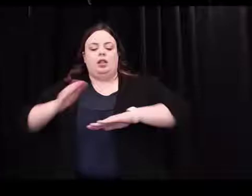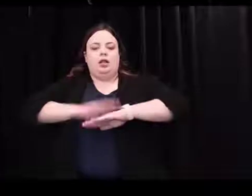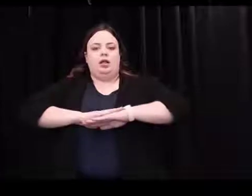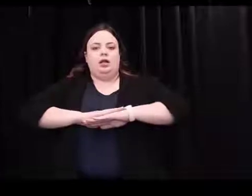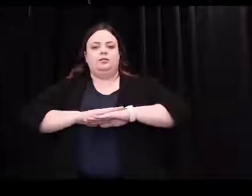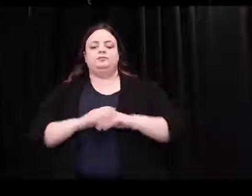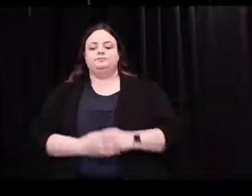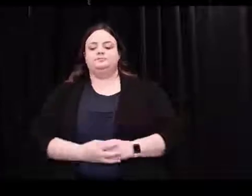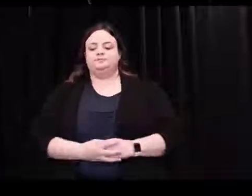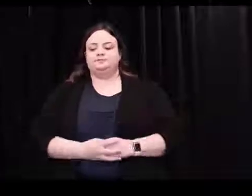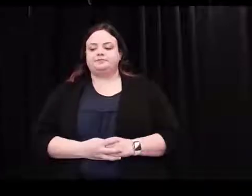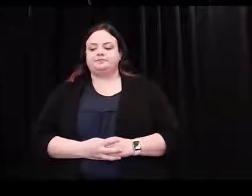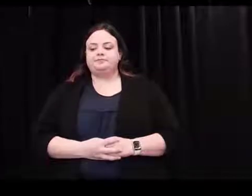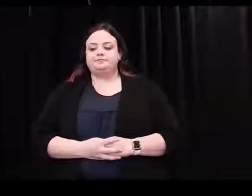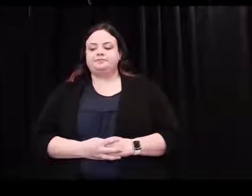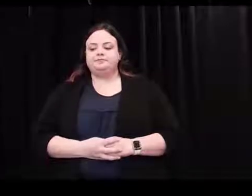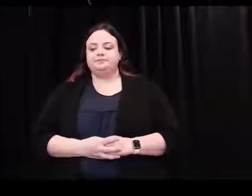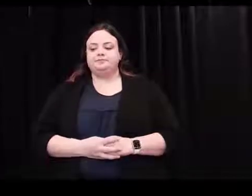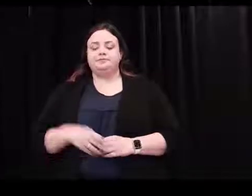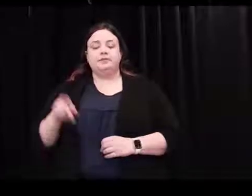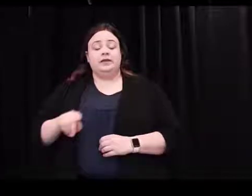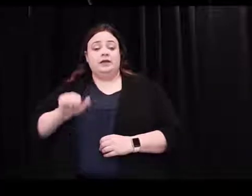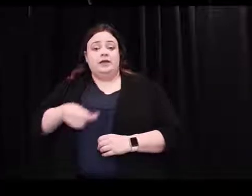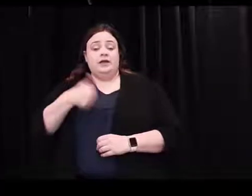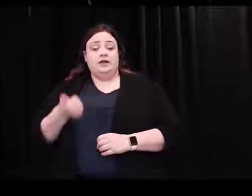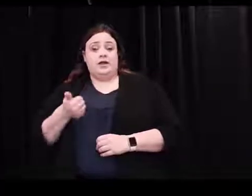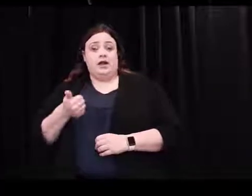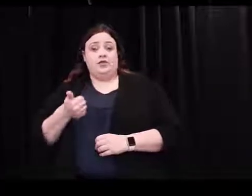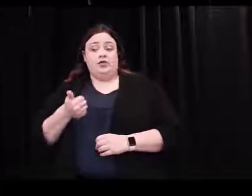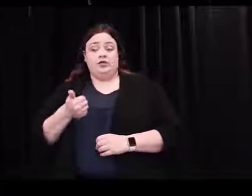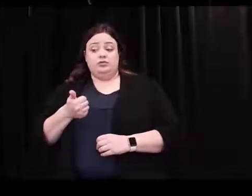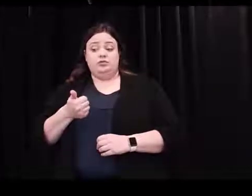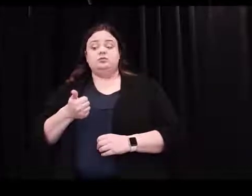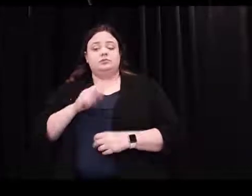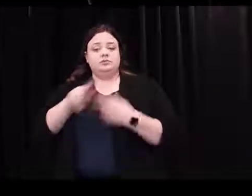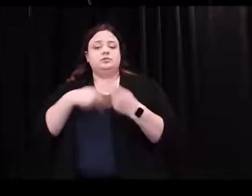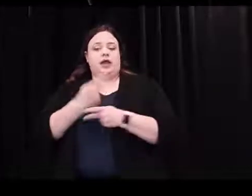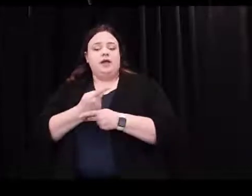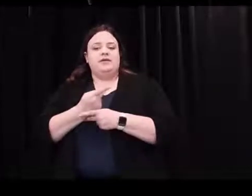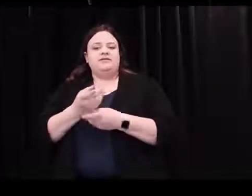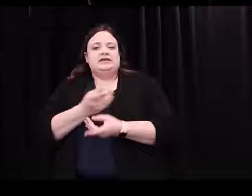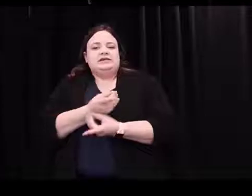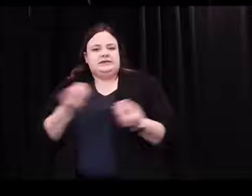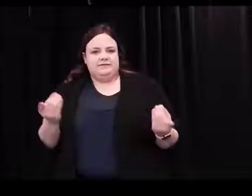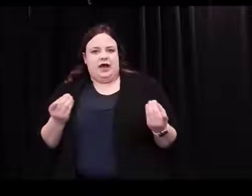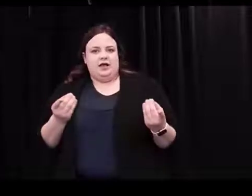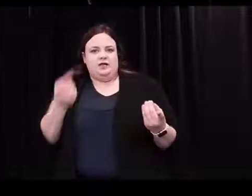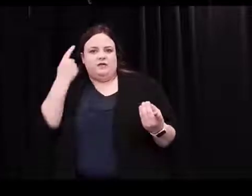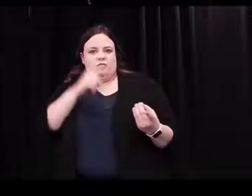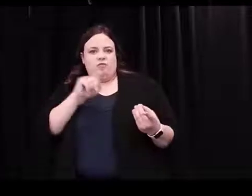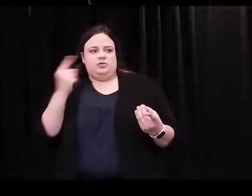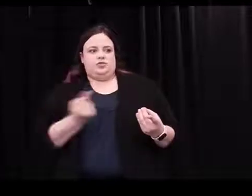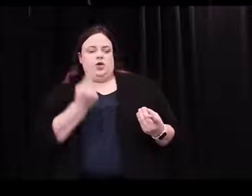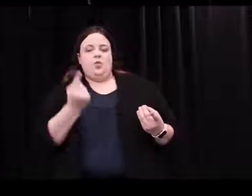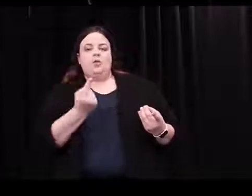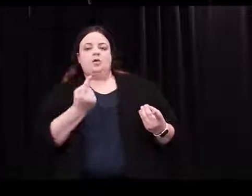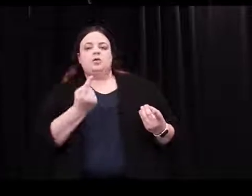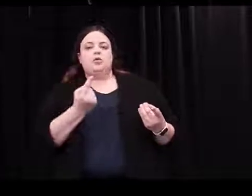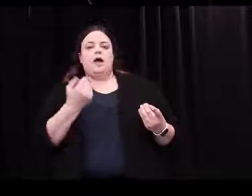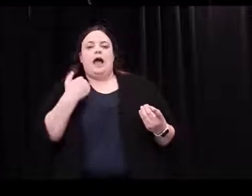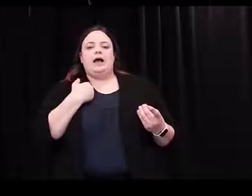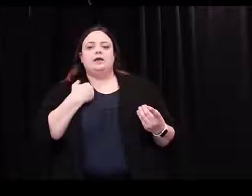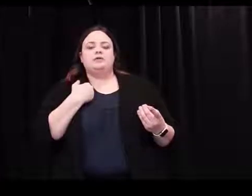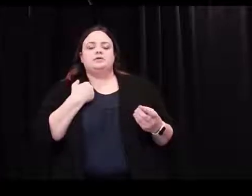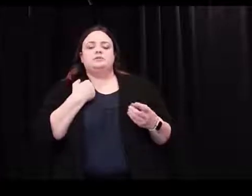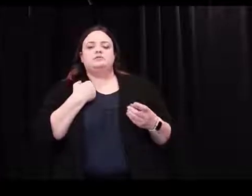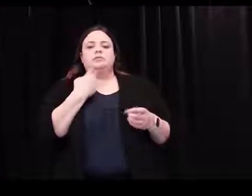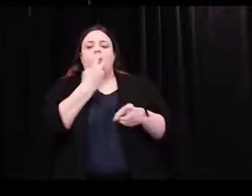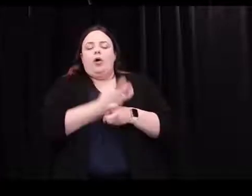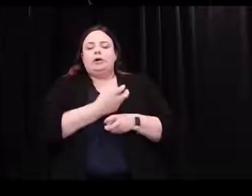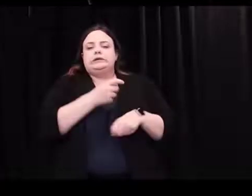again another this is another device input device for someone who again has a hard time speaking or